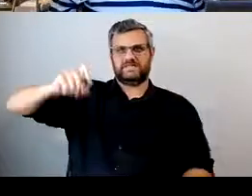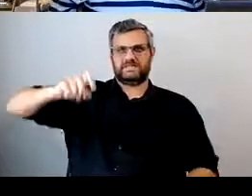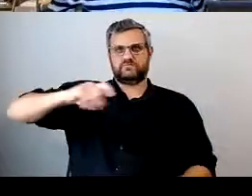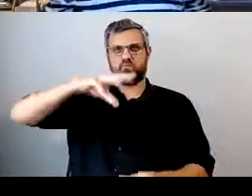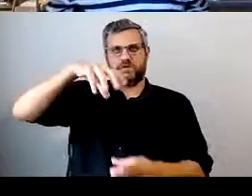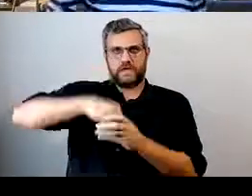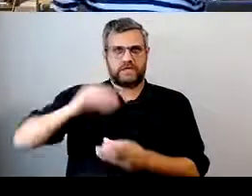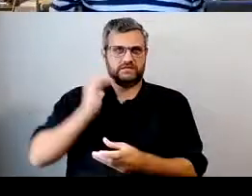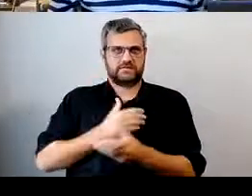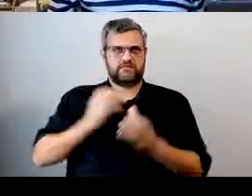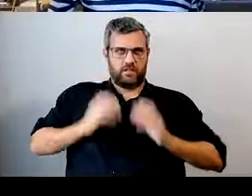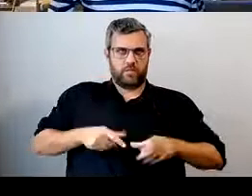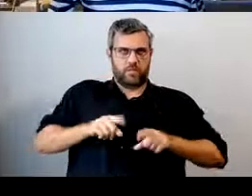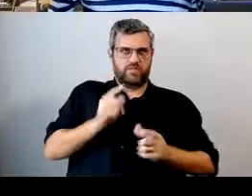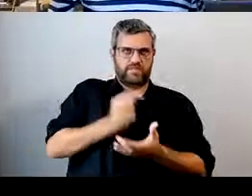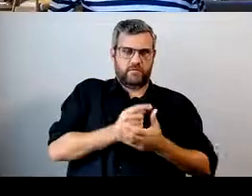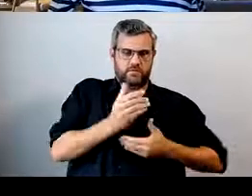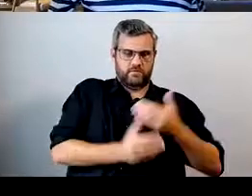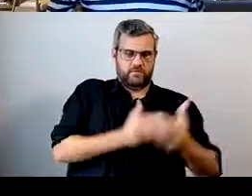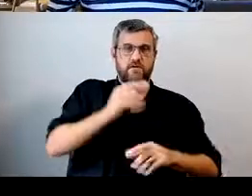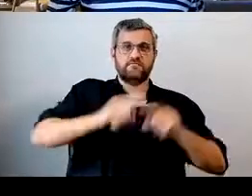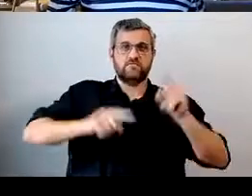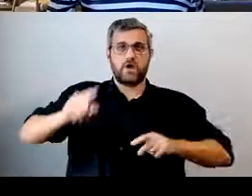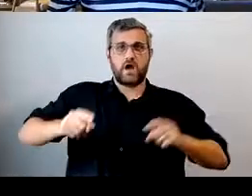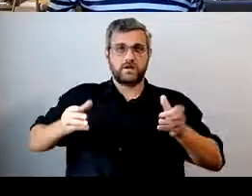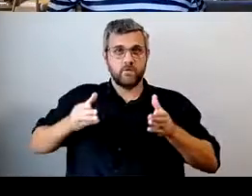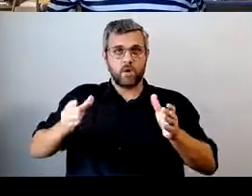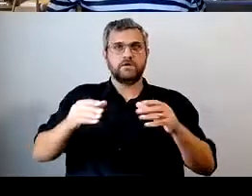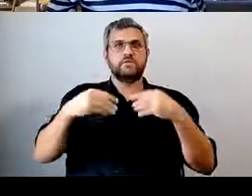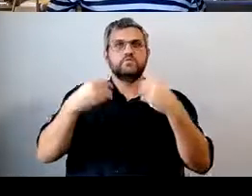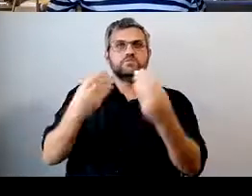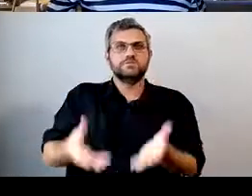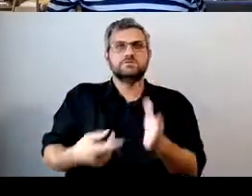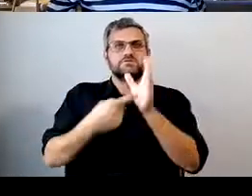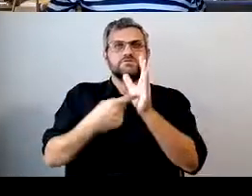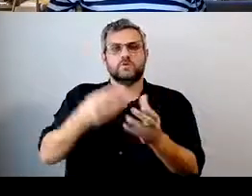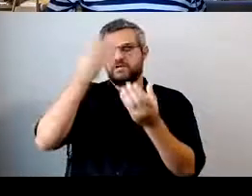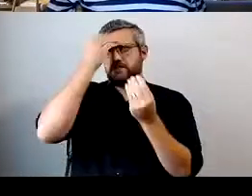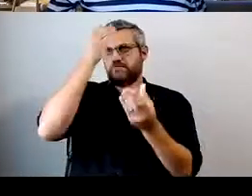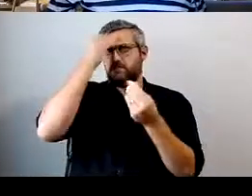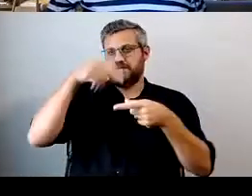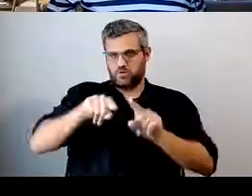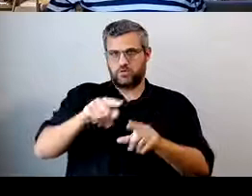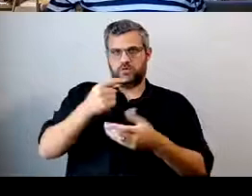in the therapeutic process, a variety of ways of presenting information while you're in the therapeutic process